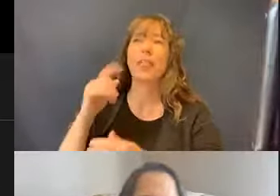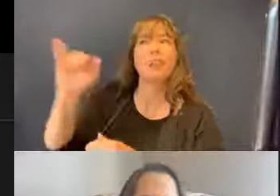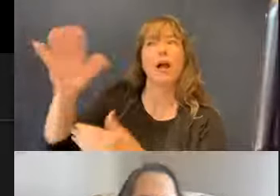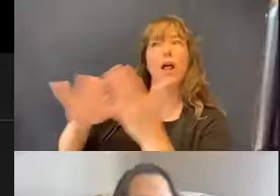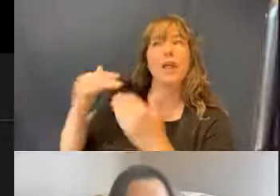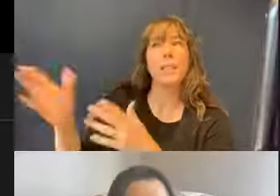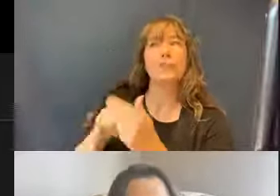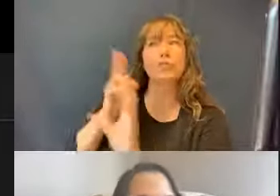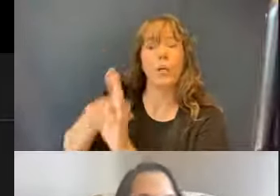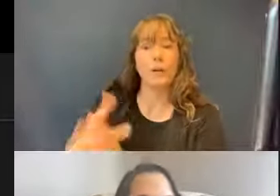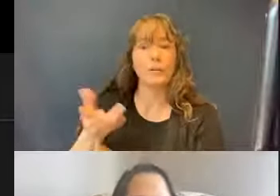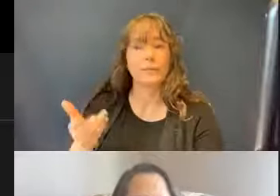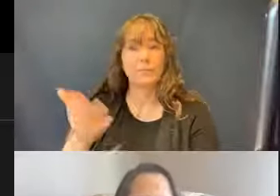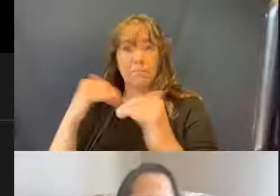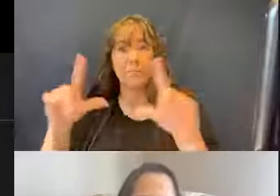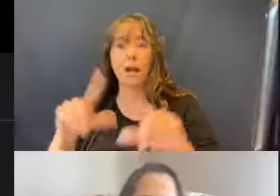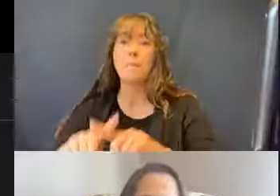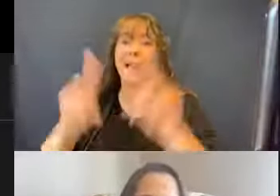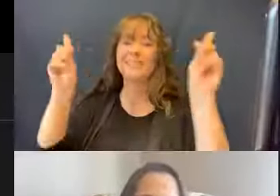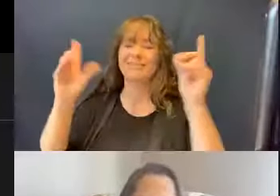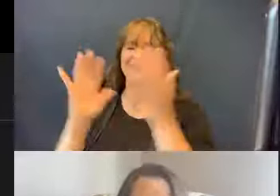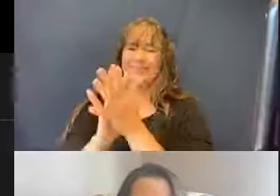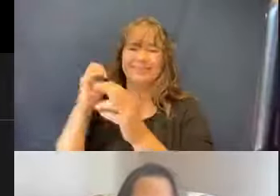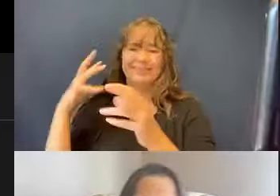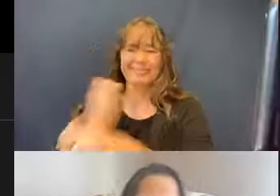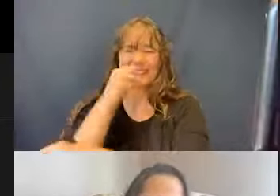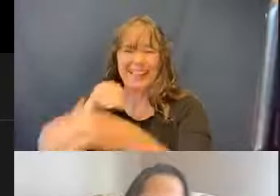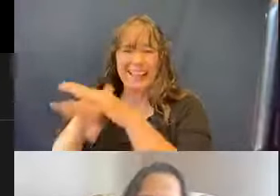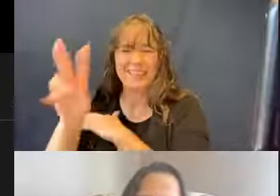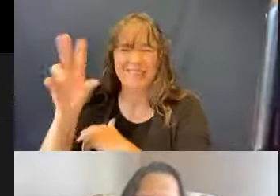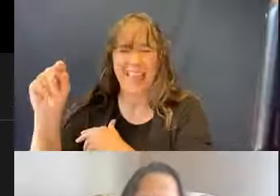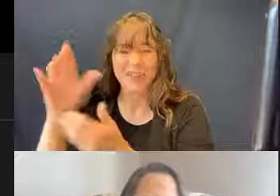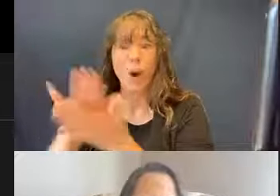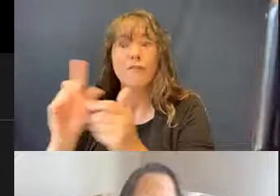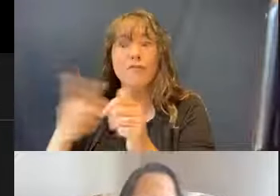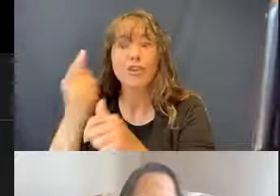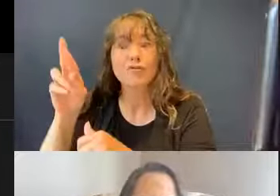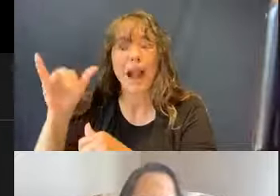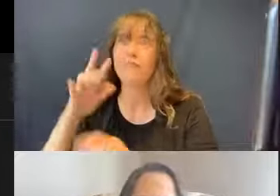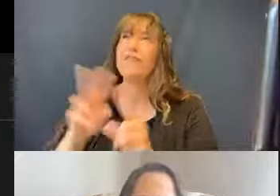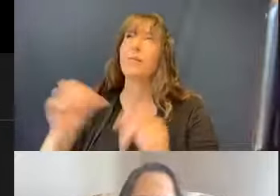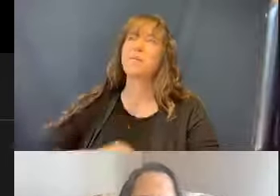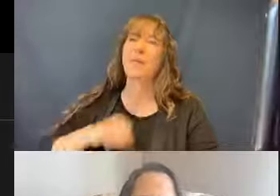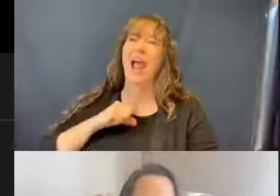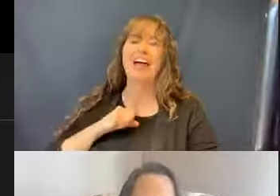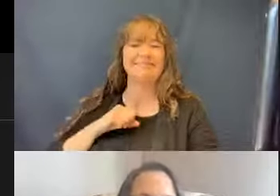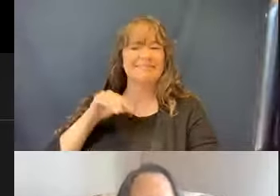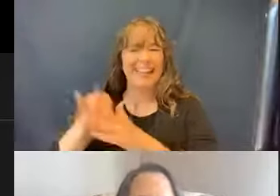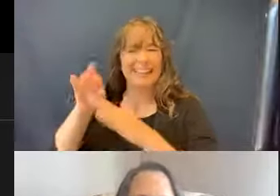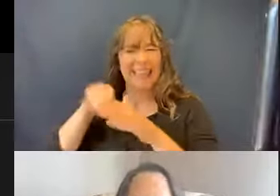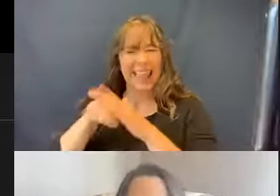But I got into vet school. First try, too. I was very proud of that. And vet school was